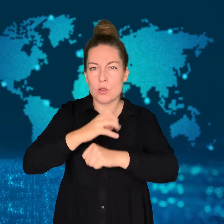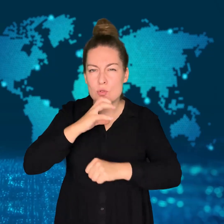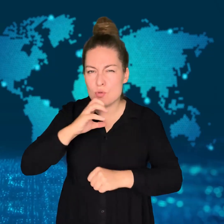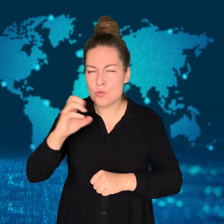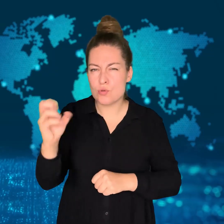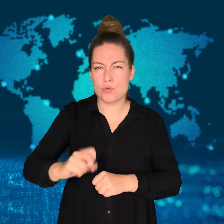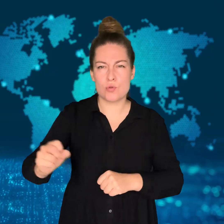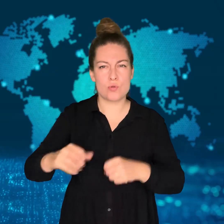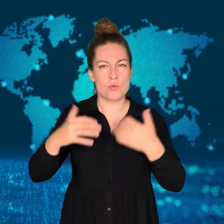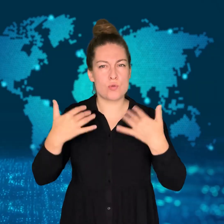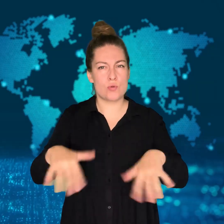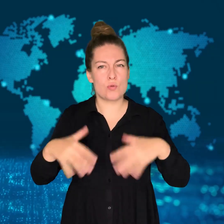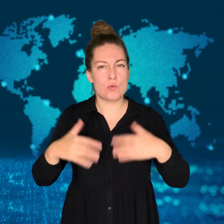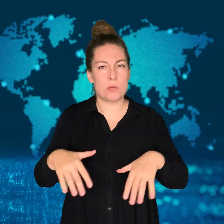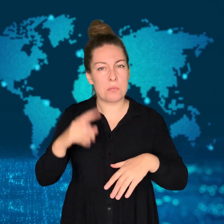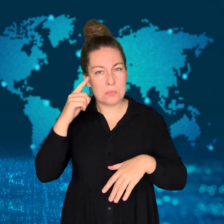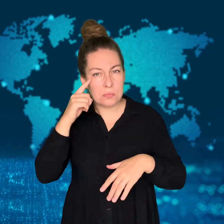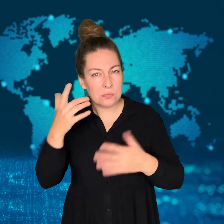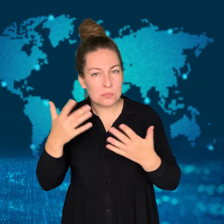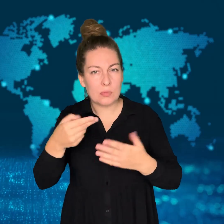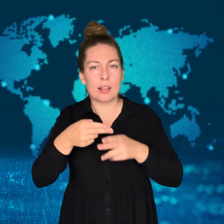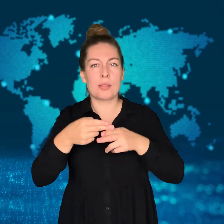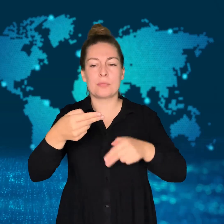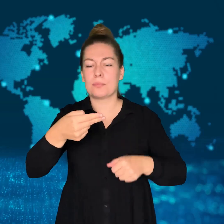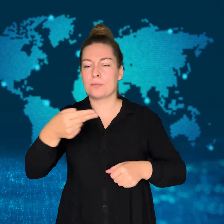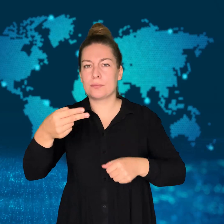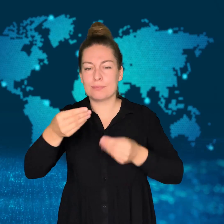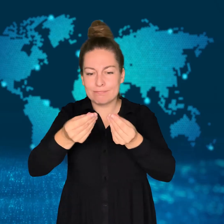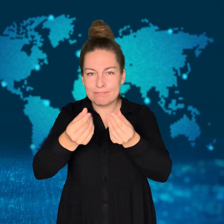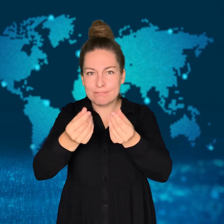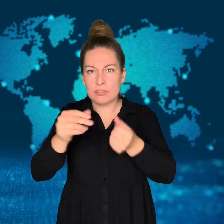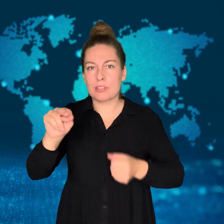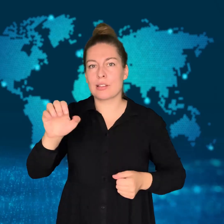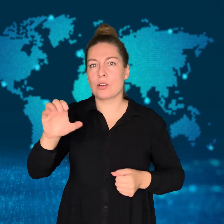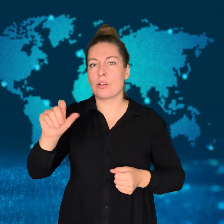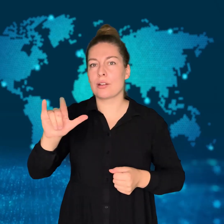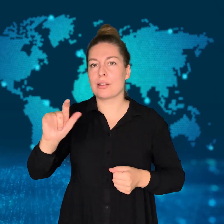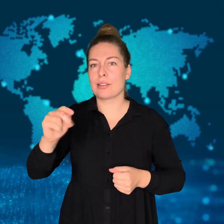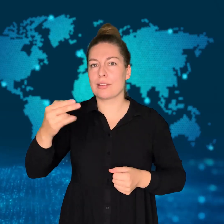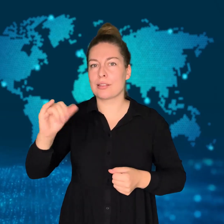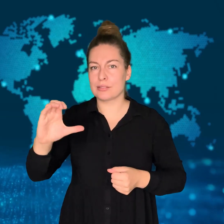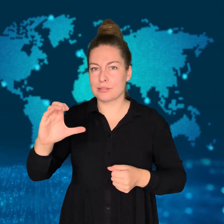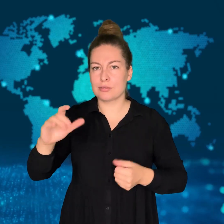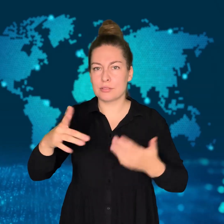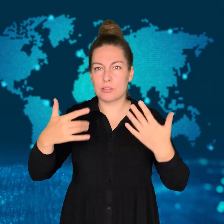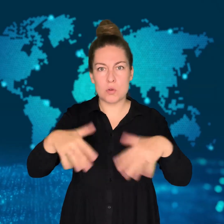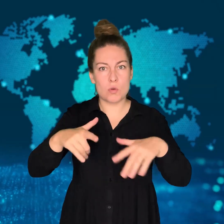the earliest prehistoric footwear ever found.